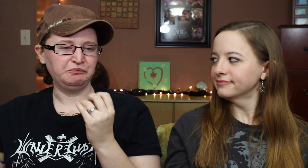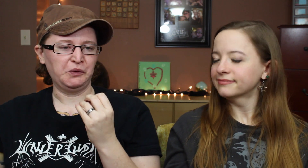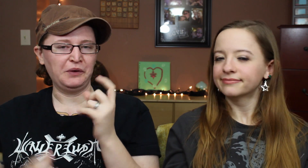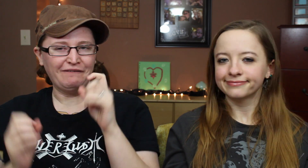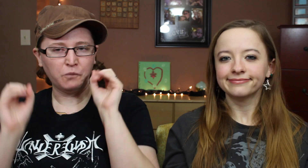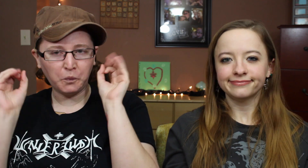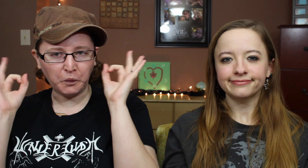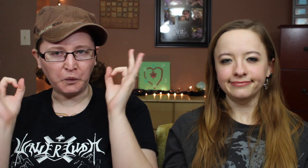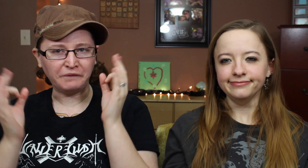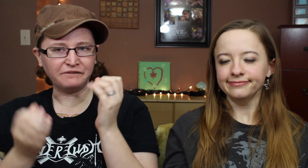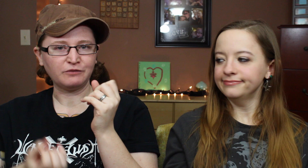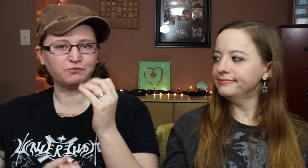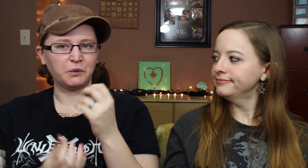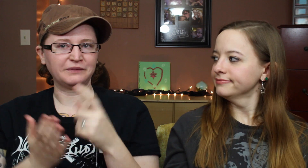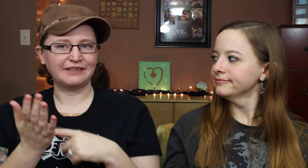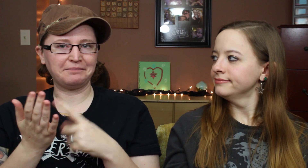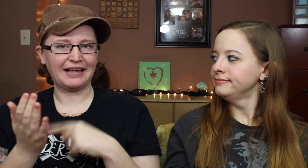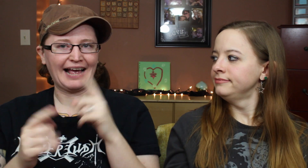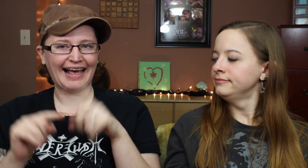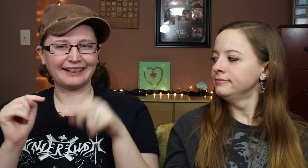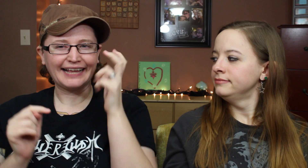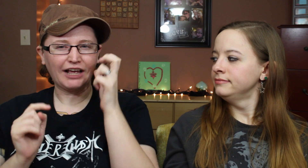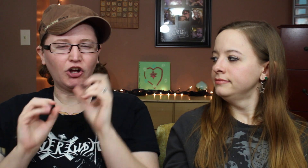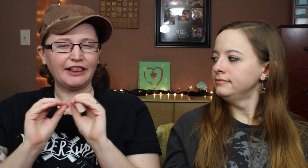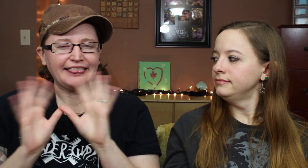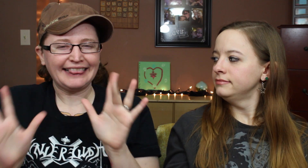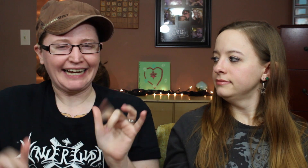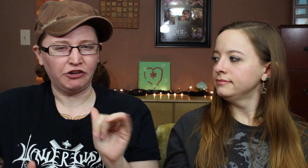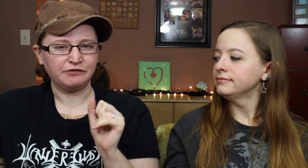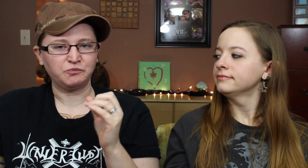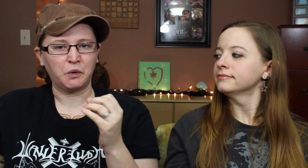how my hearing works. So I turn my hearing aids off so sometimes I can't